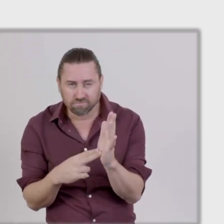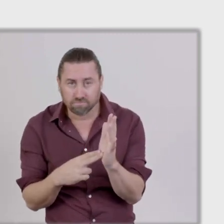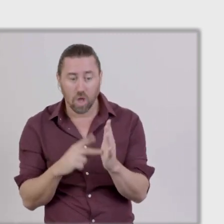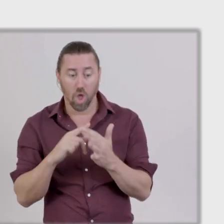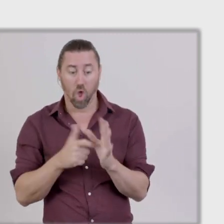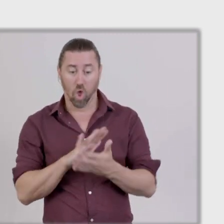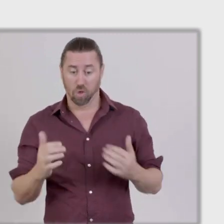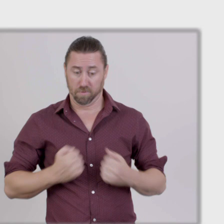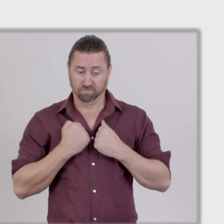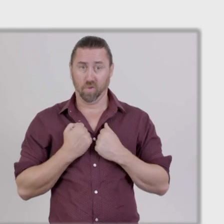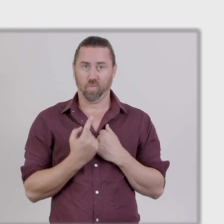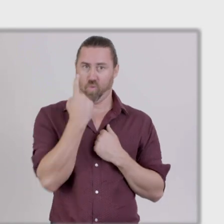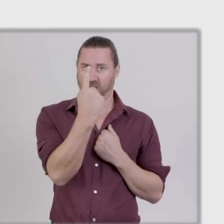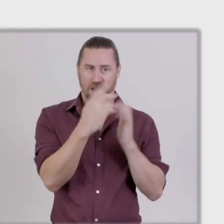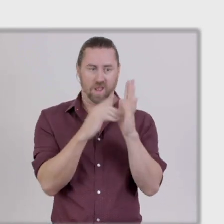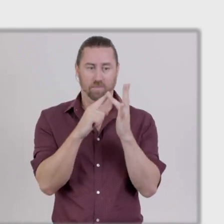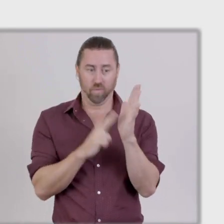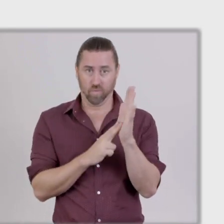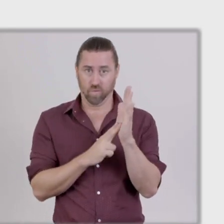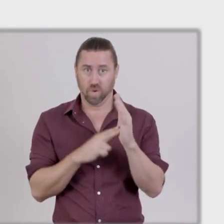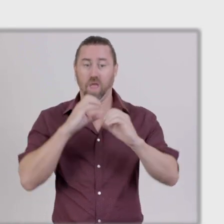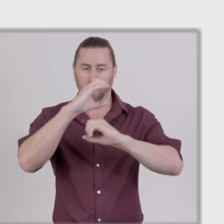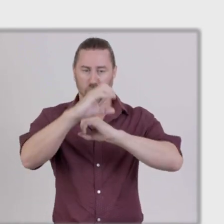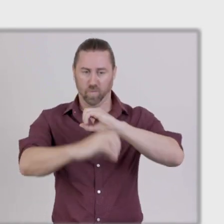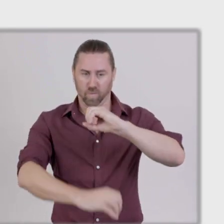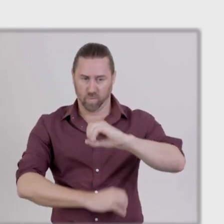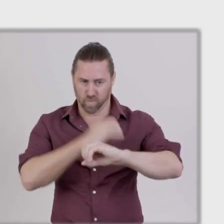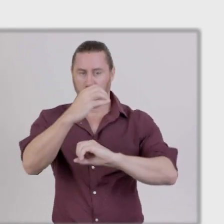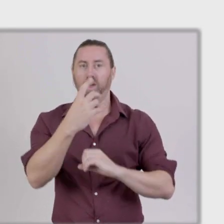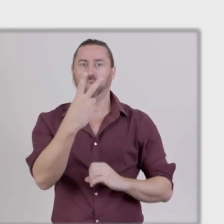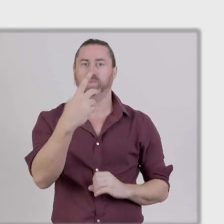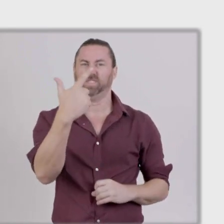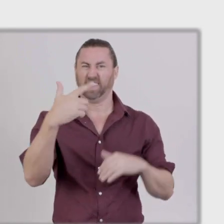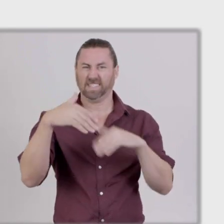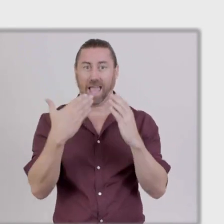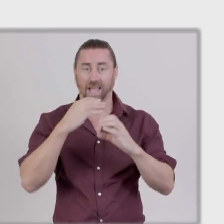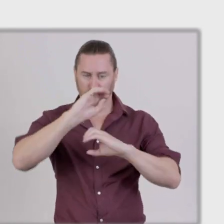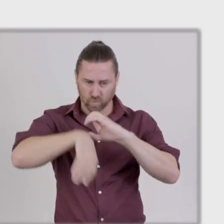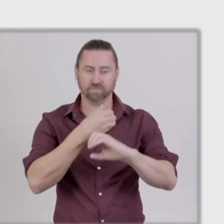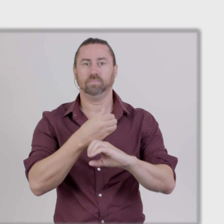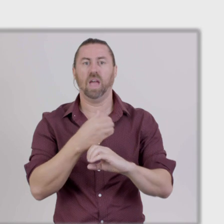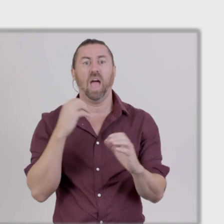We know that Earth has one moon, and it takes 27 days to go around the Earth.